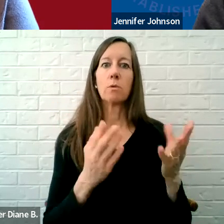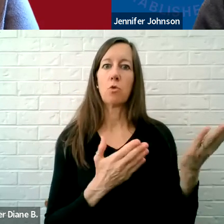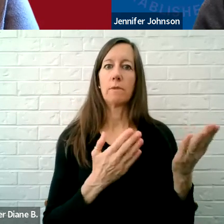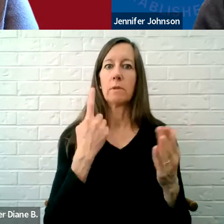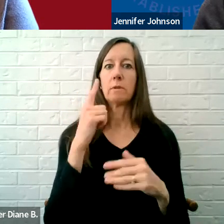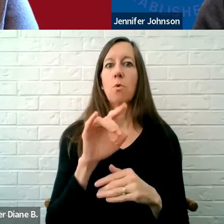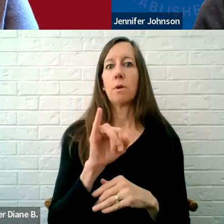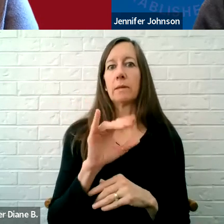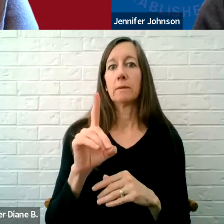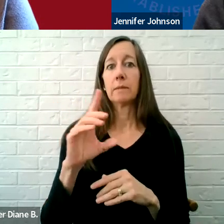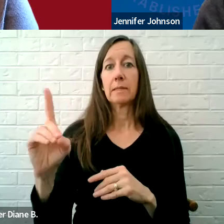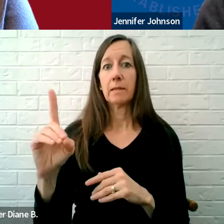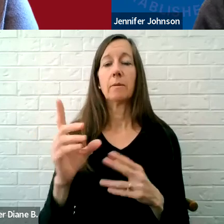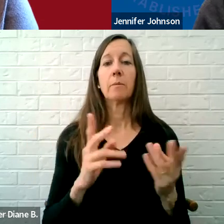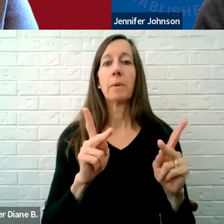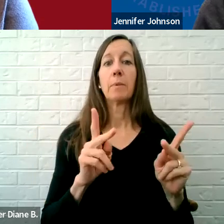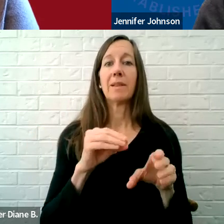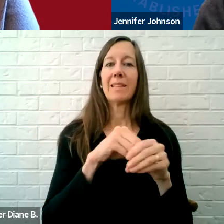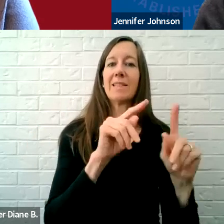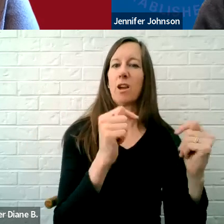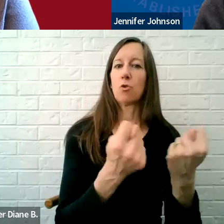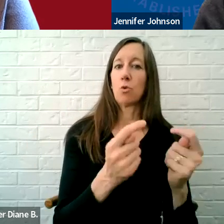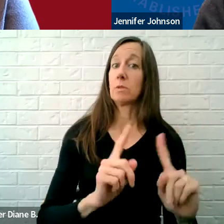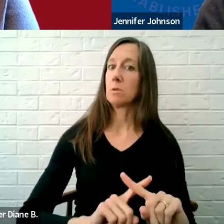disabilities in the Territories are much different than the ones in the United States,